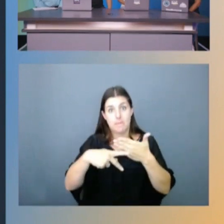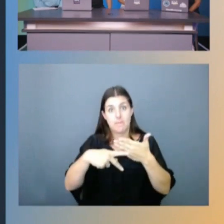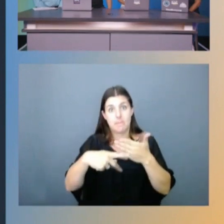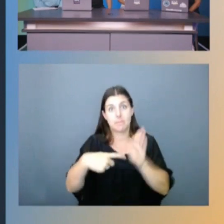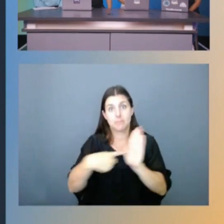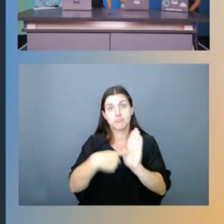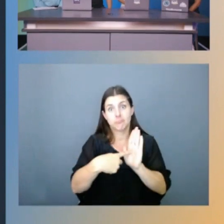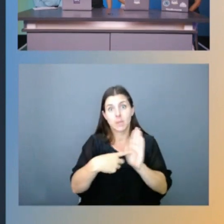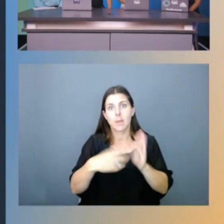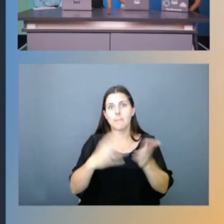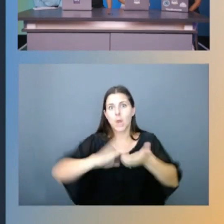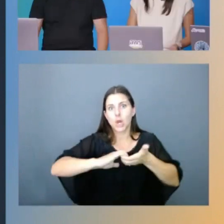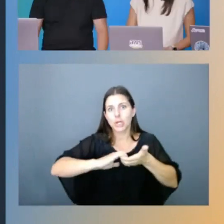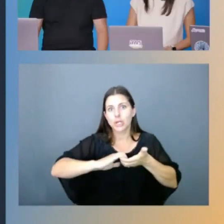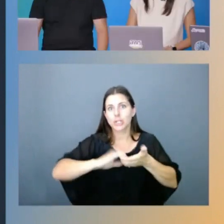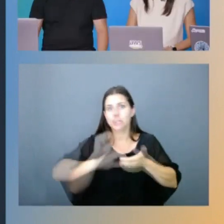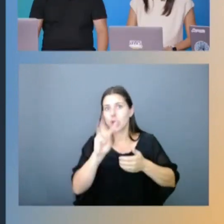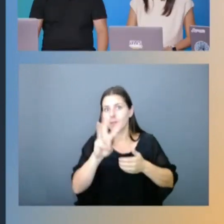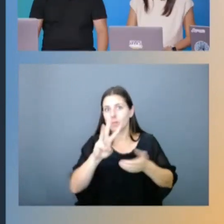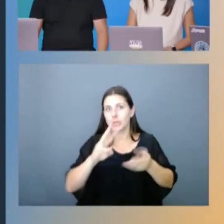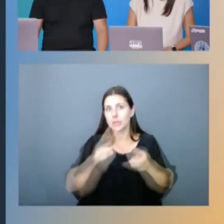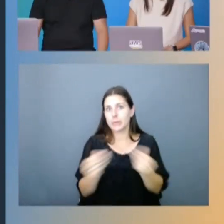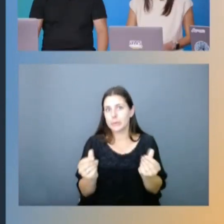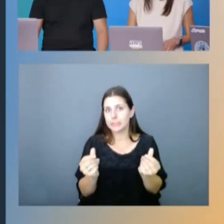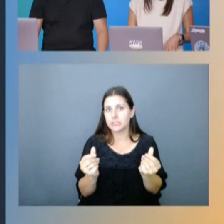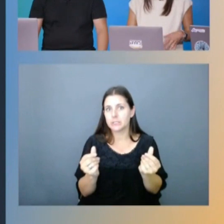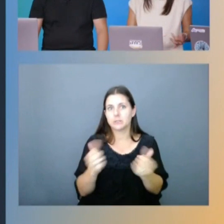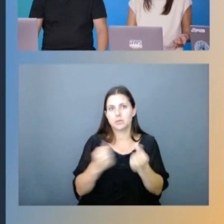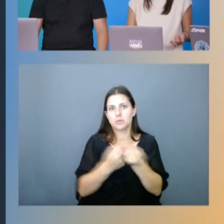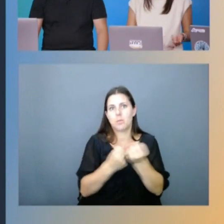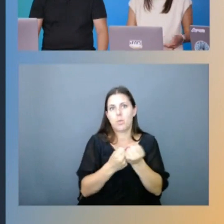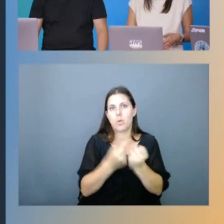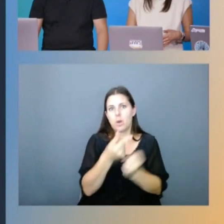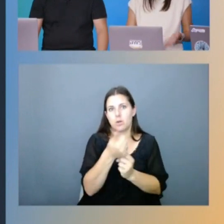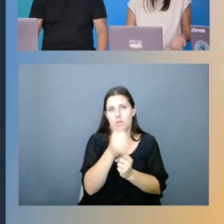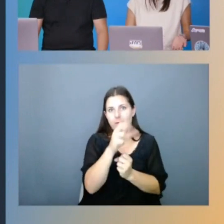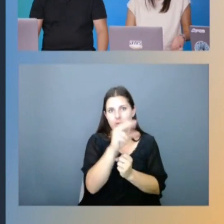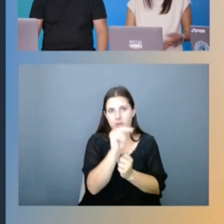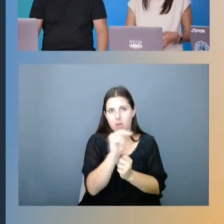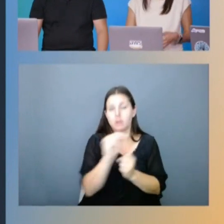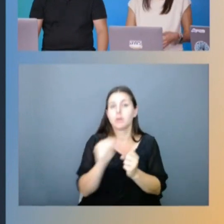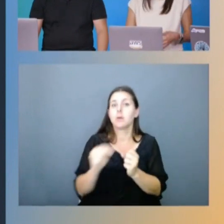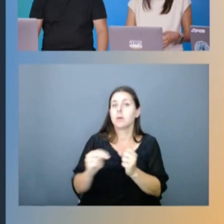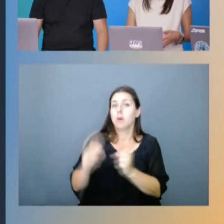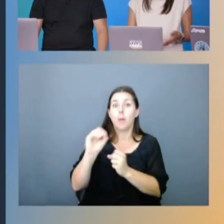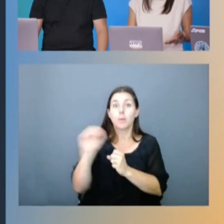partner software solutions that support Graviton, including operating systems, platform services,